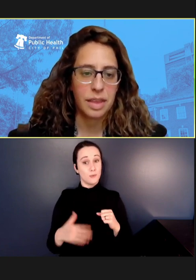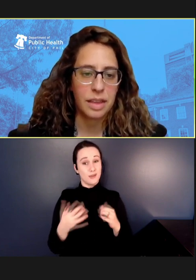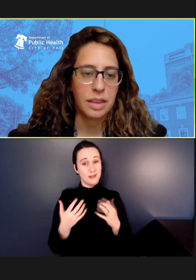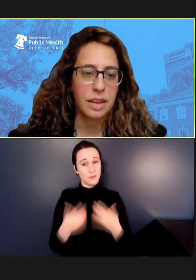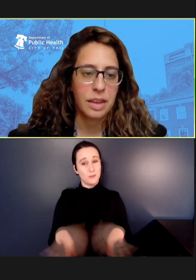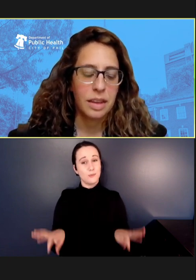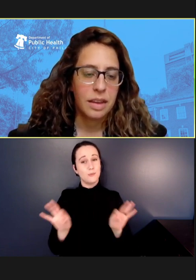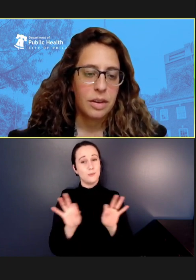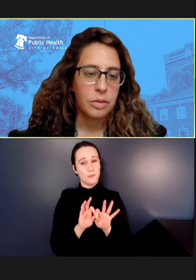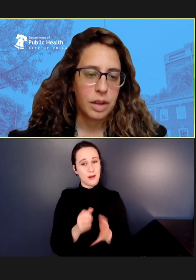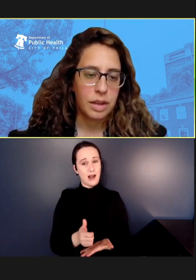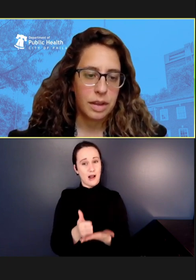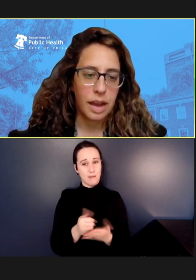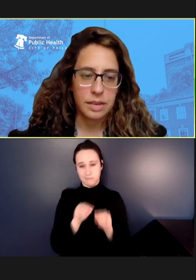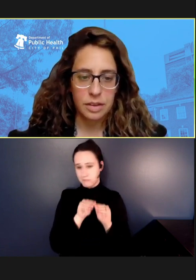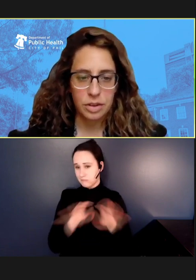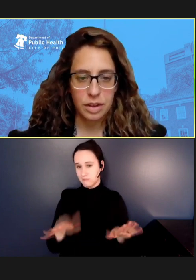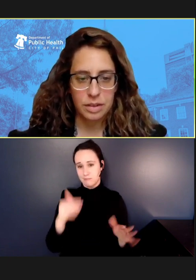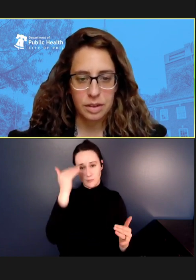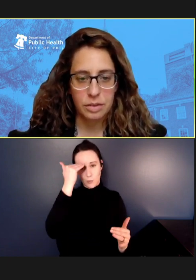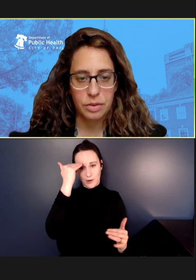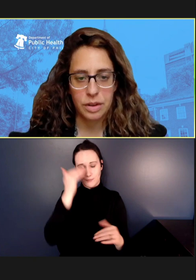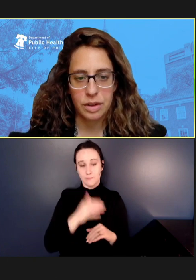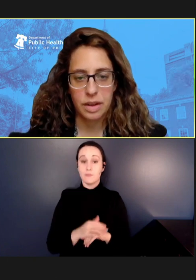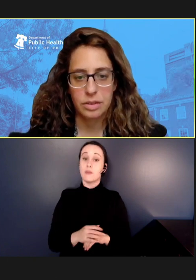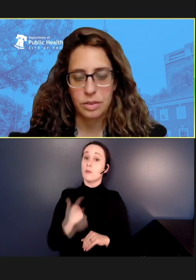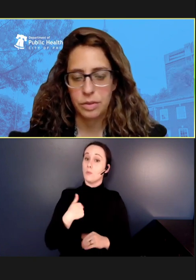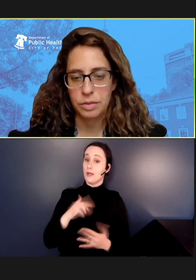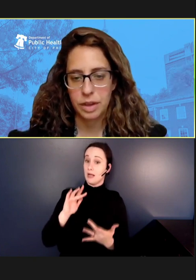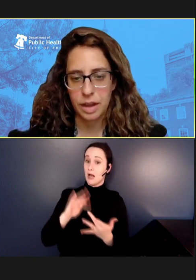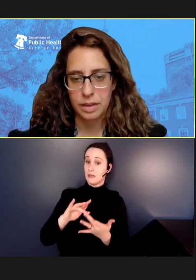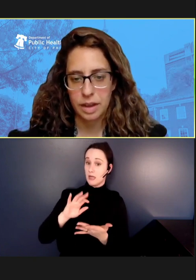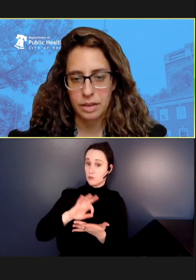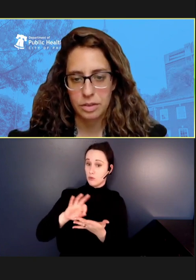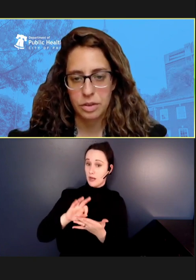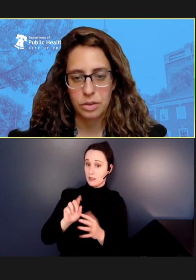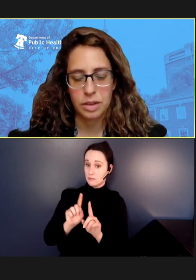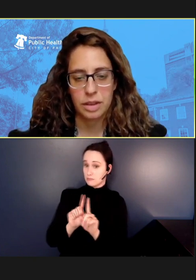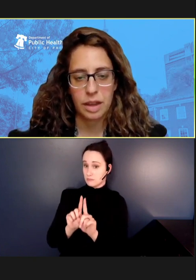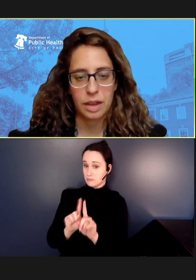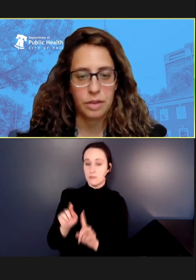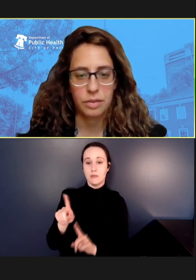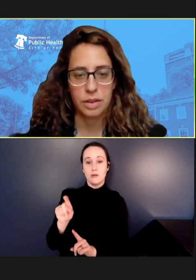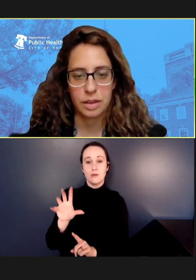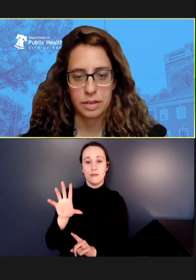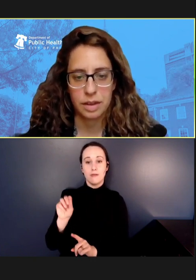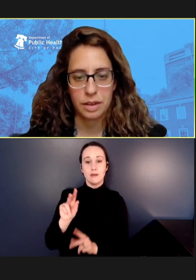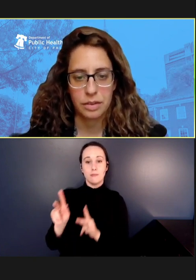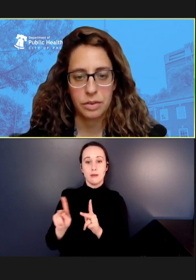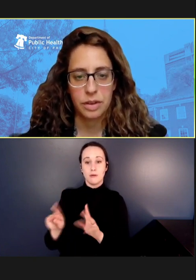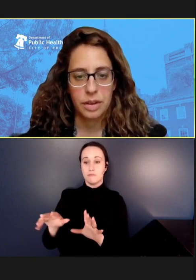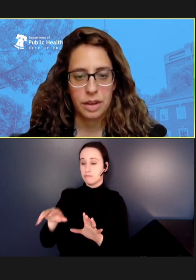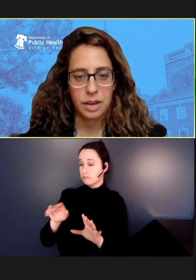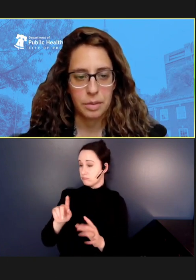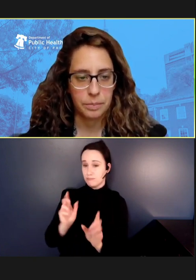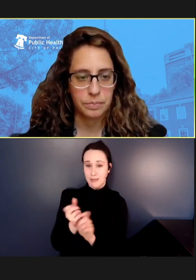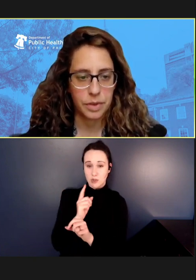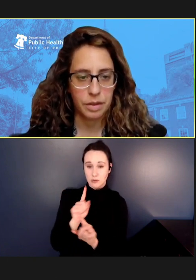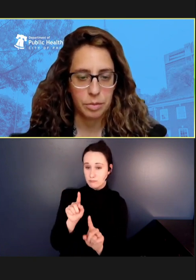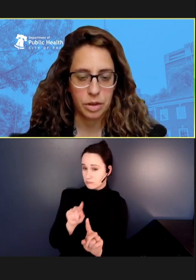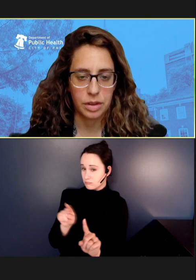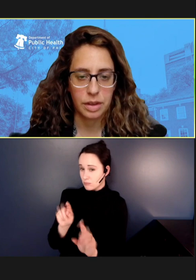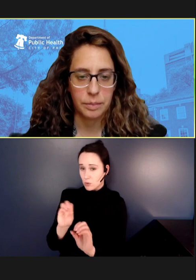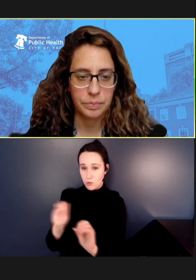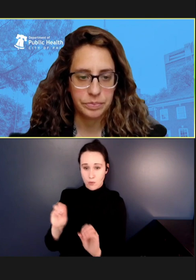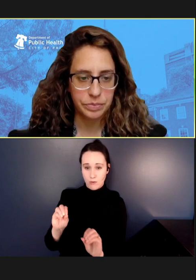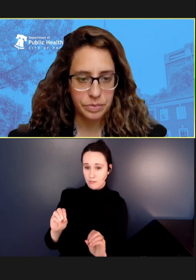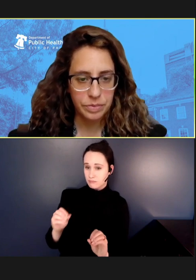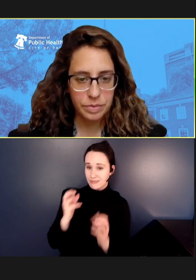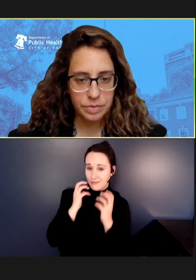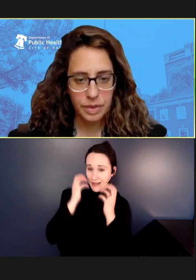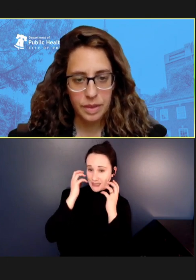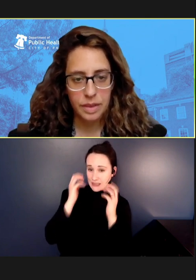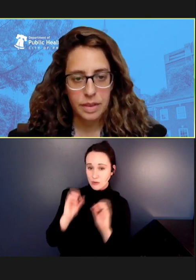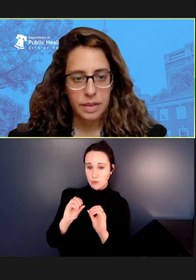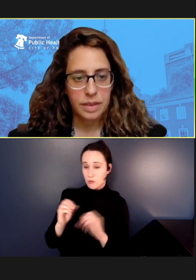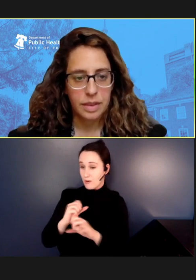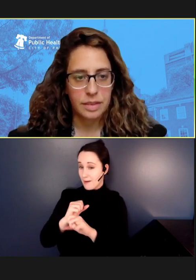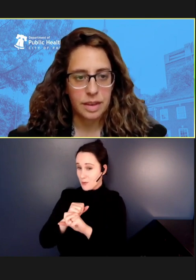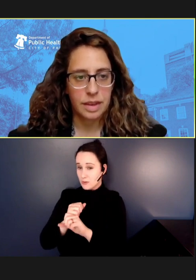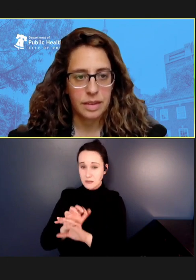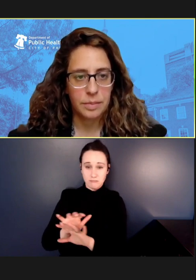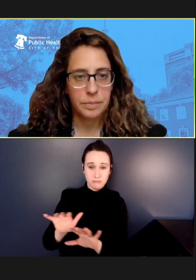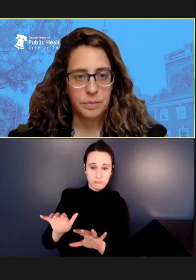then we contact traced over 150 contacts who didn't have evidence of immunity. Next slide.